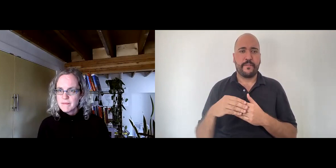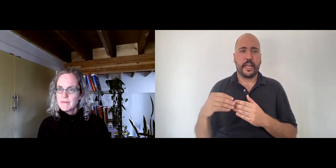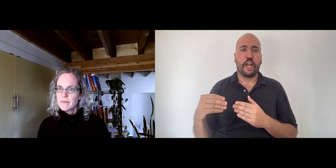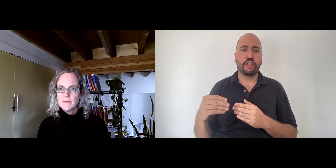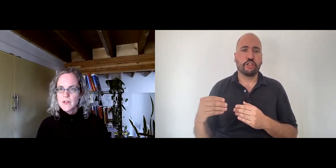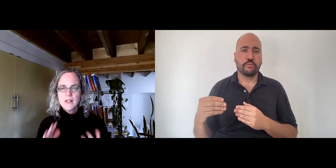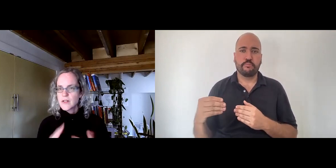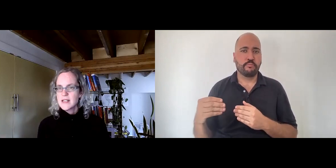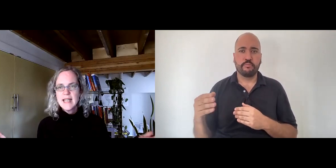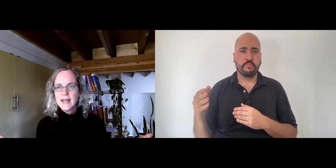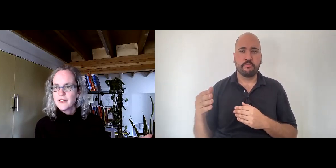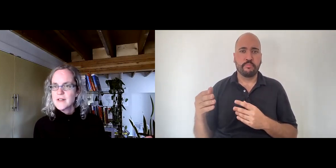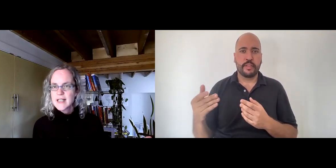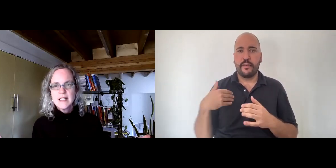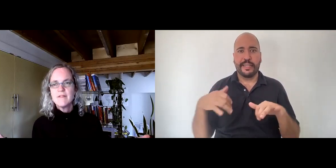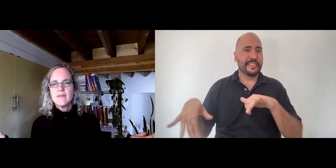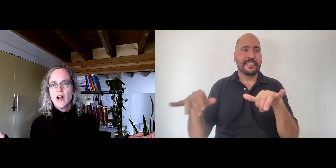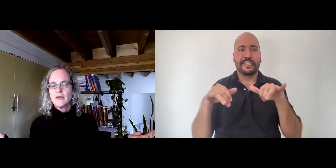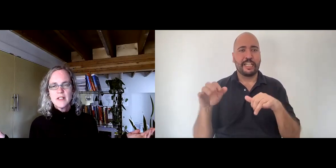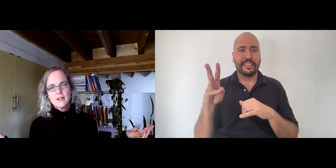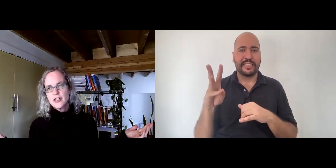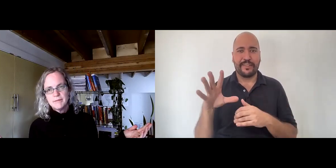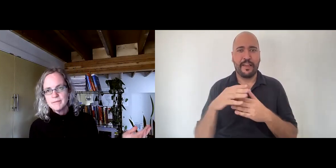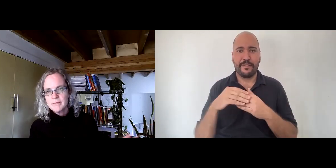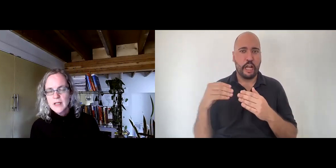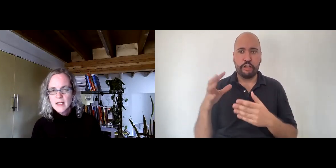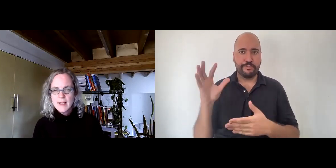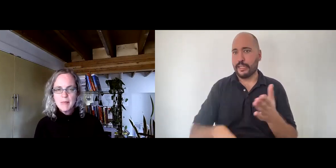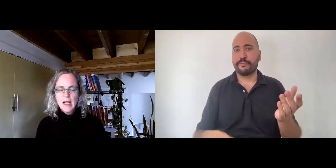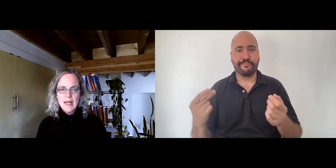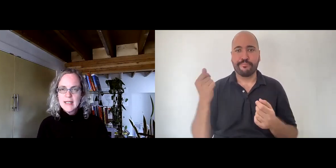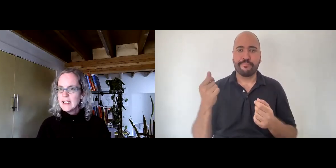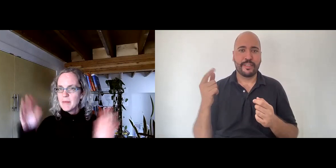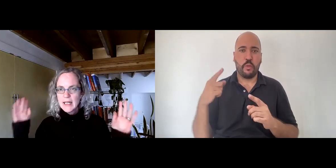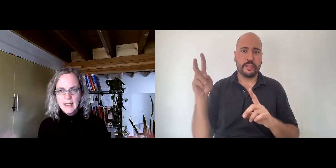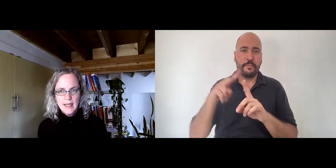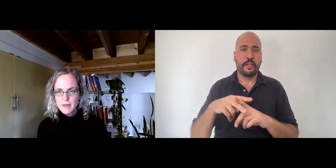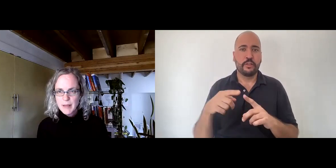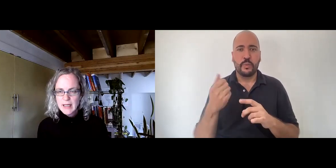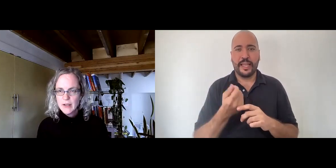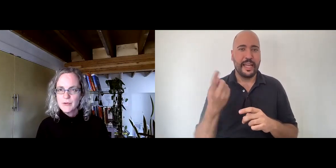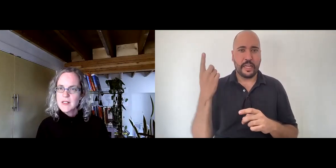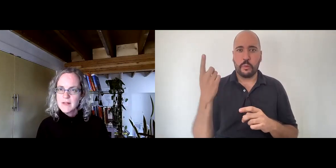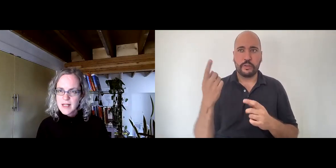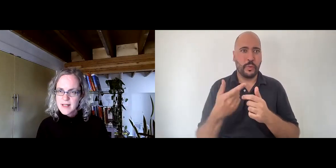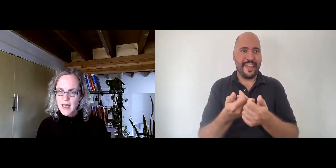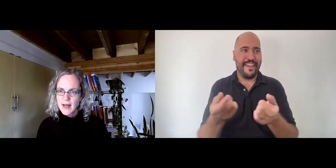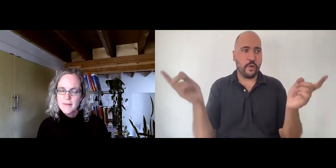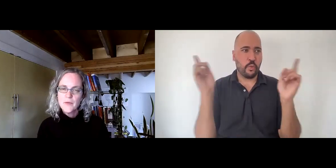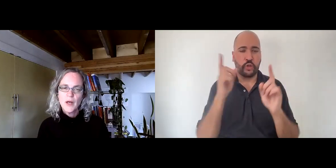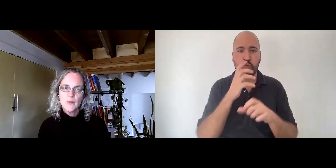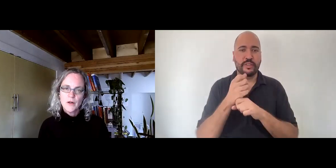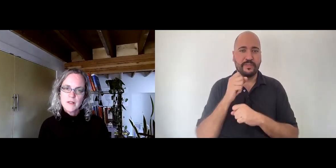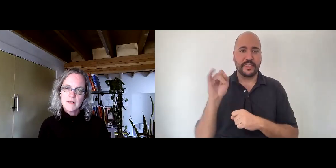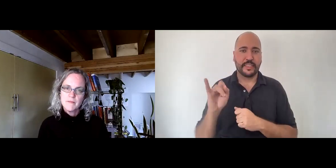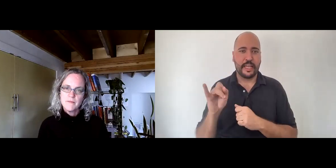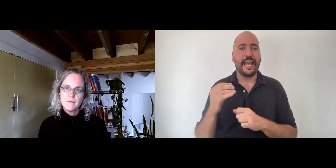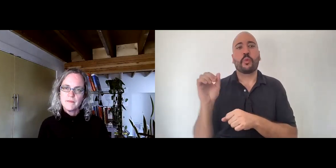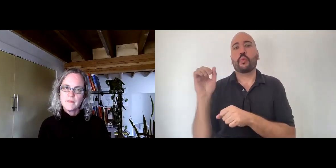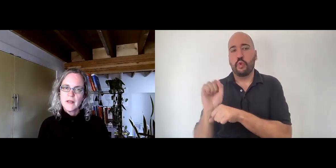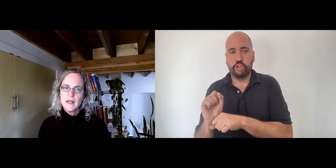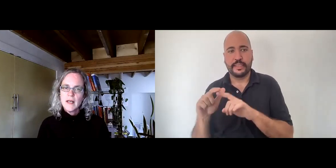There's this standard $65 deduction that they apply to anybody and everybody who receives SSI and works.